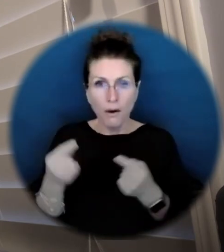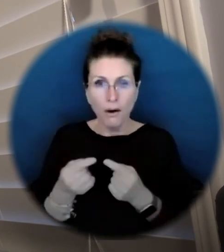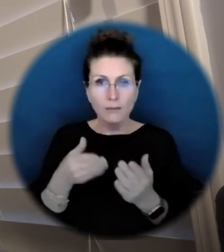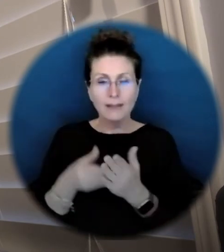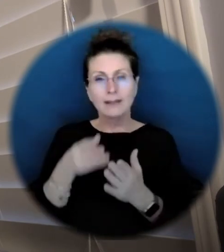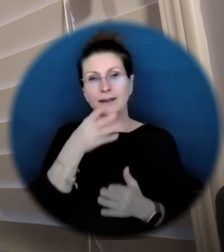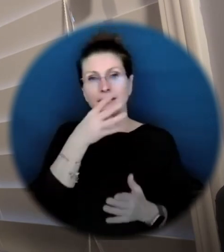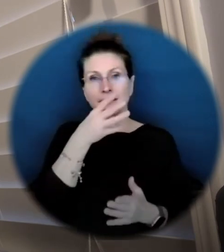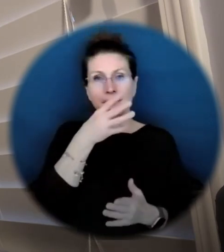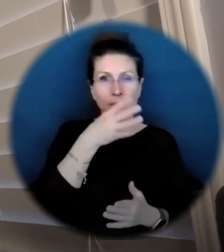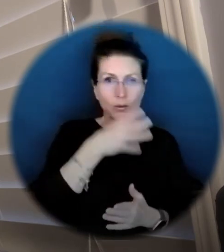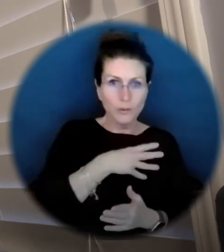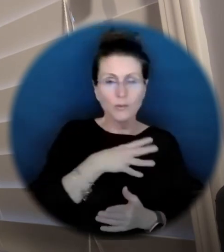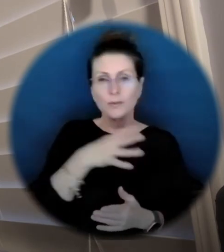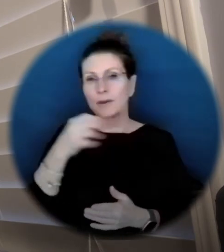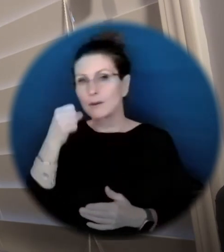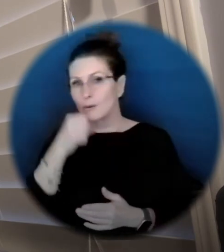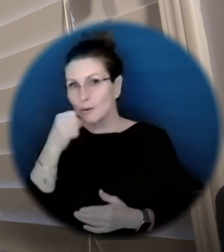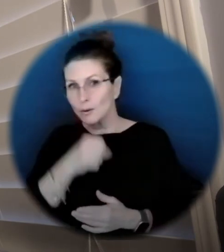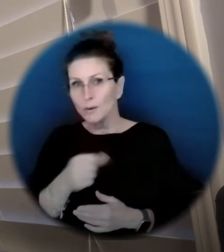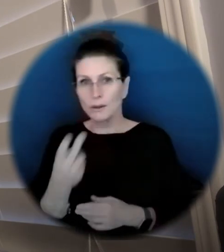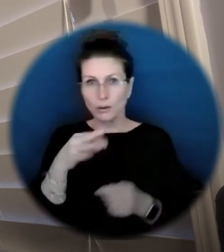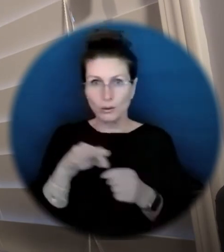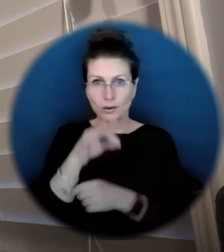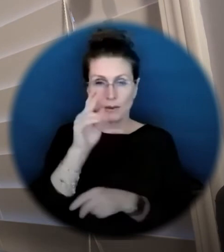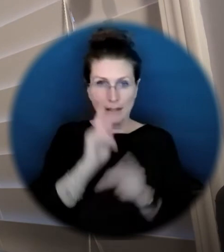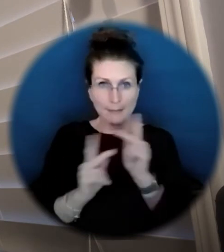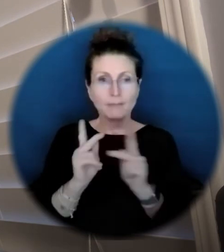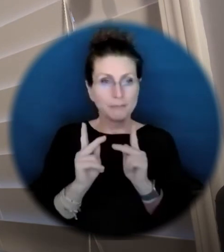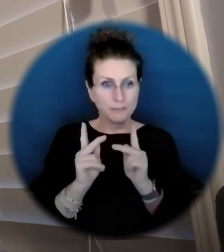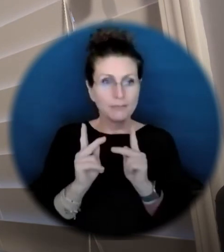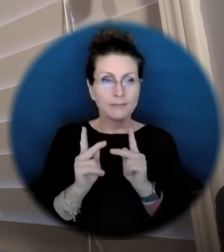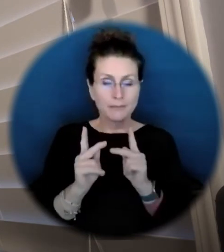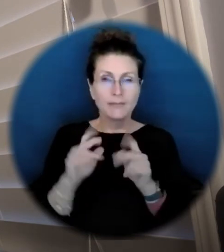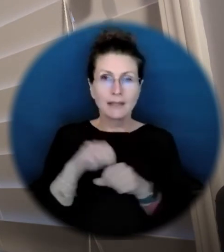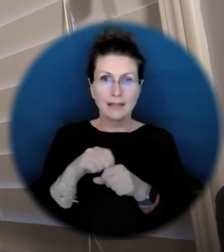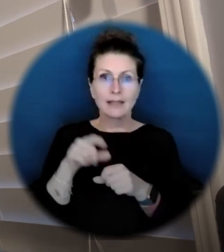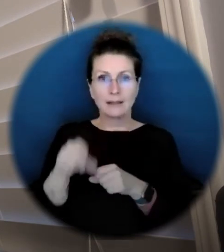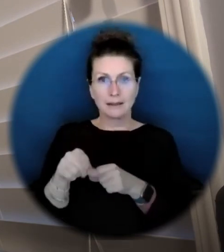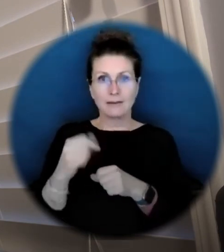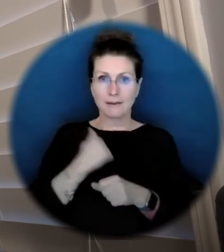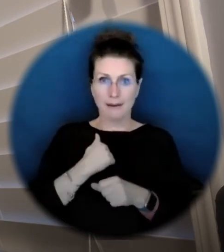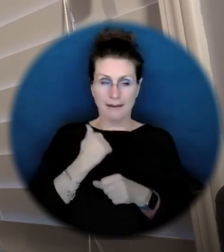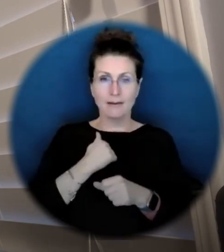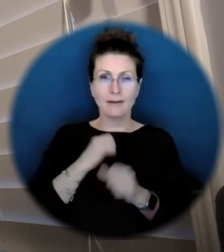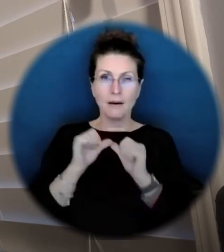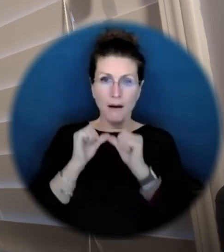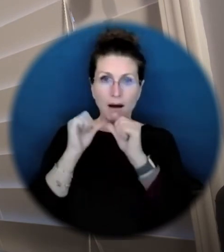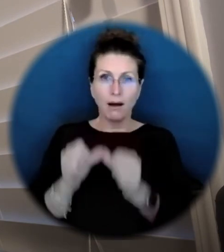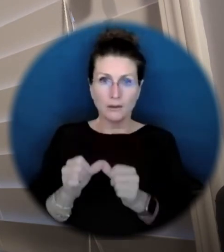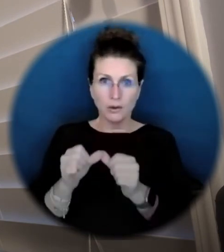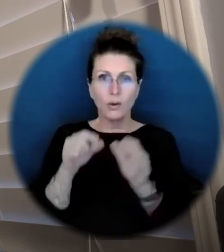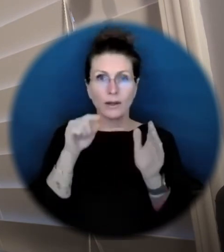girls and two-spirit people continue to experience within the settler colonial state of Canada is an ongoing genocide,